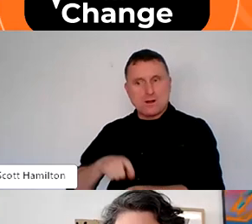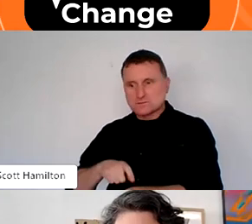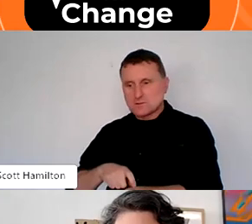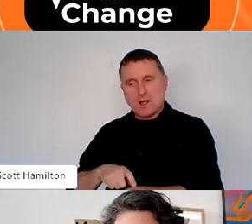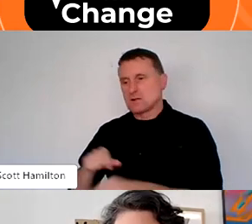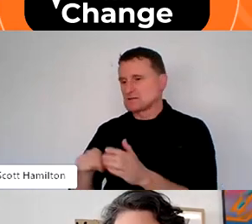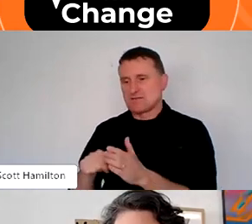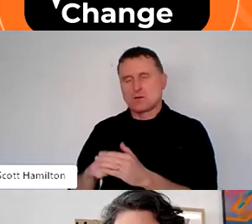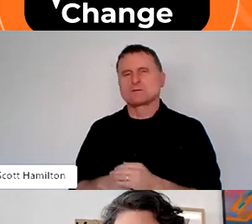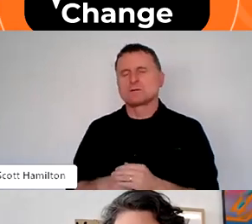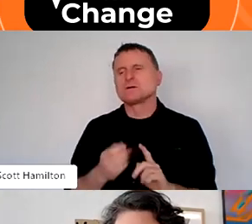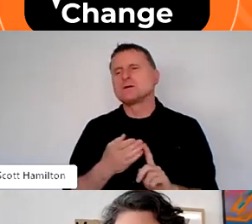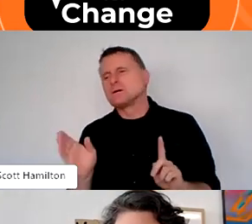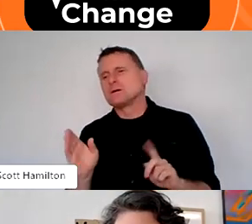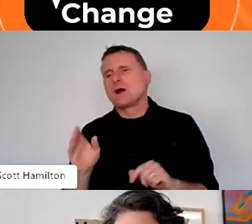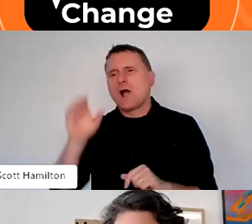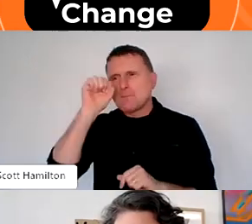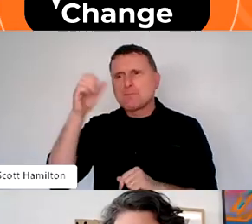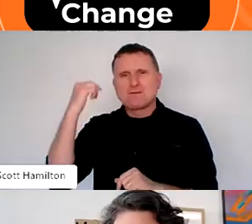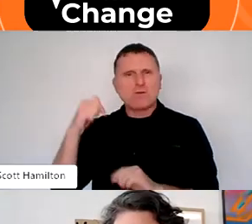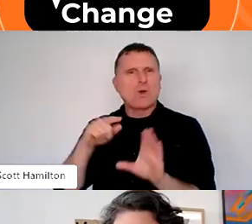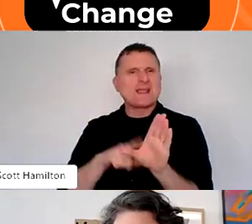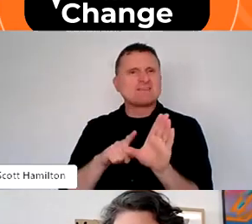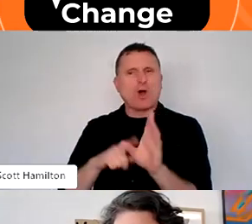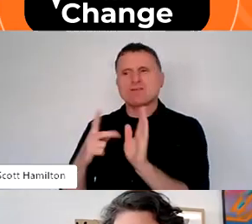she said, you know, she's someone who's been right through the system,